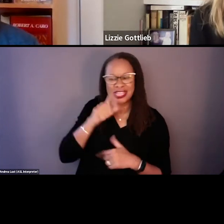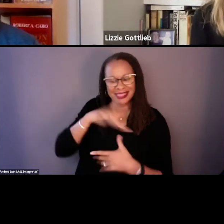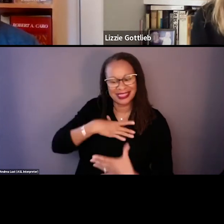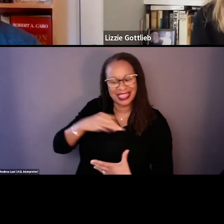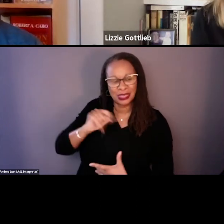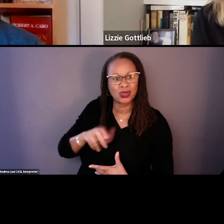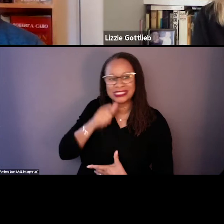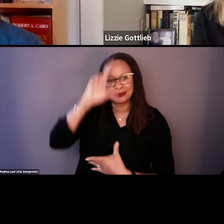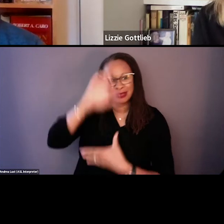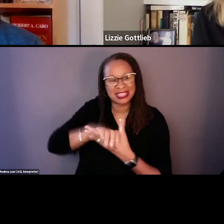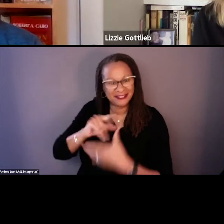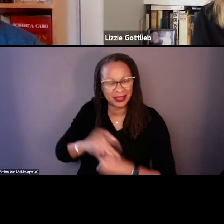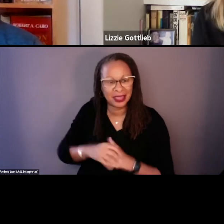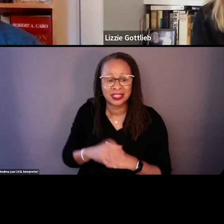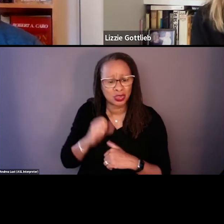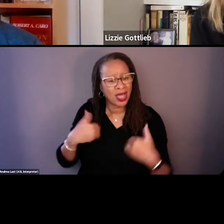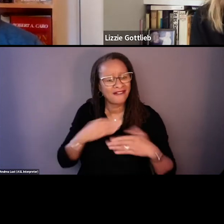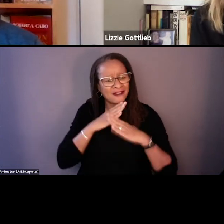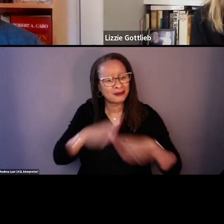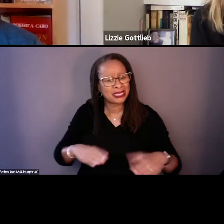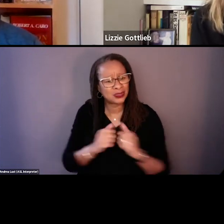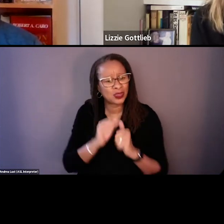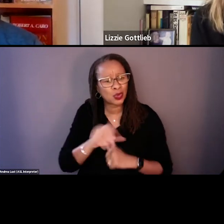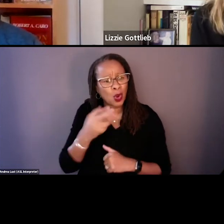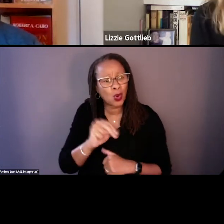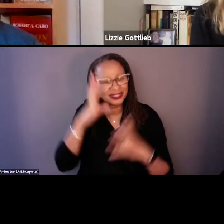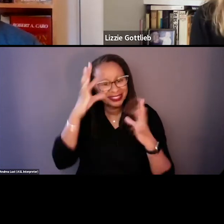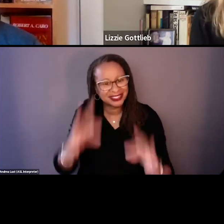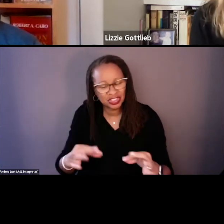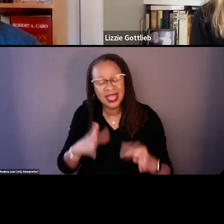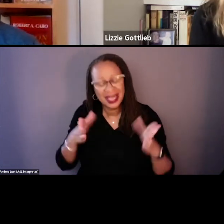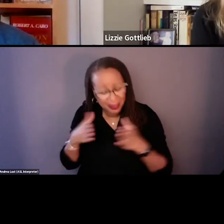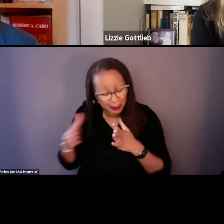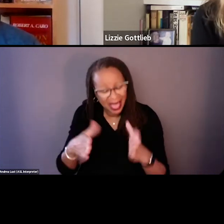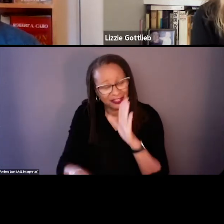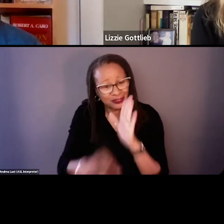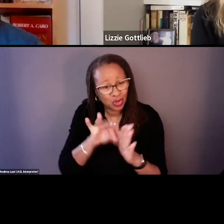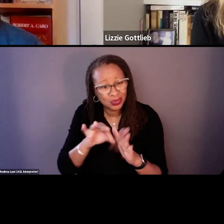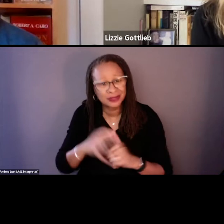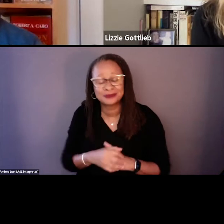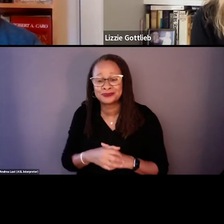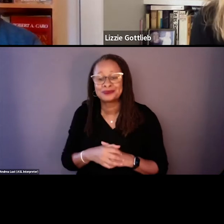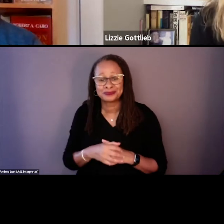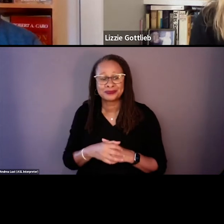So that sort of feeling of having peace with your own decisions and the path you've chosen to take.